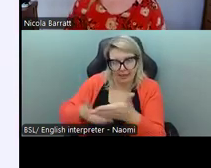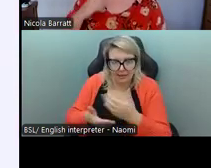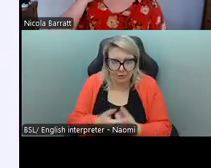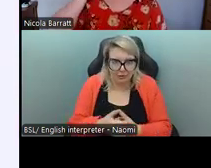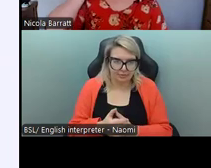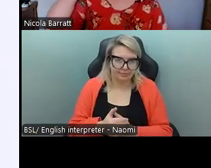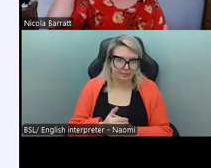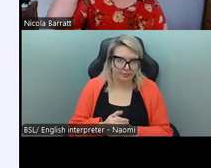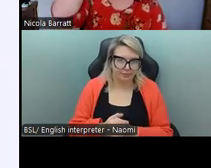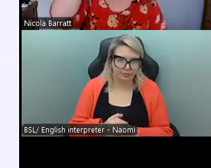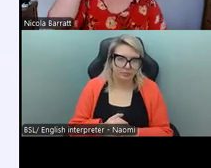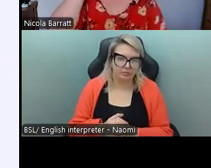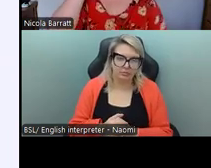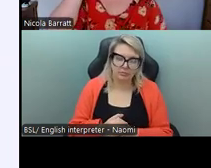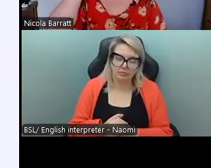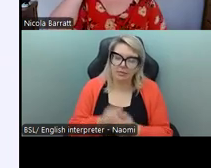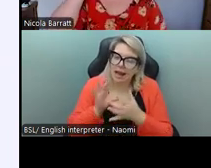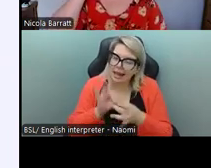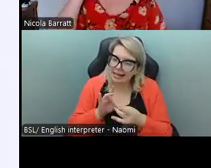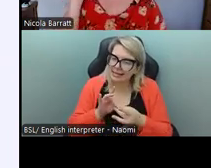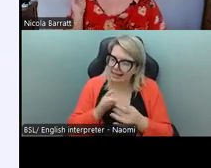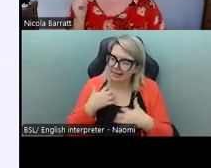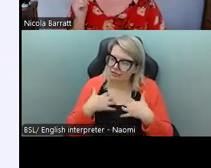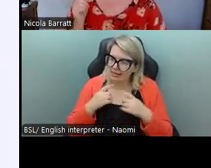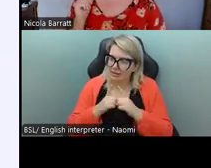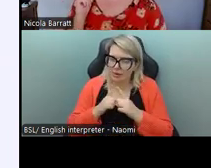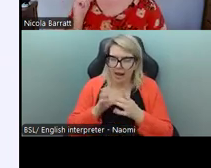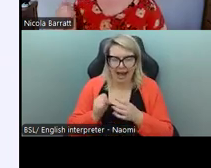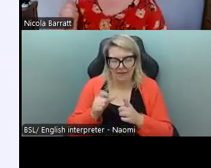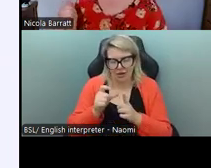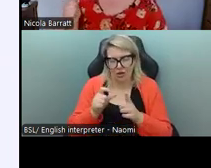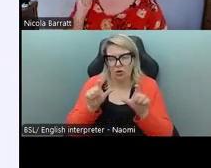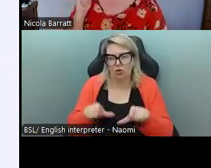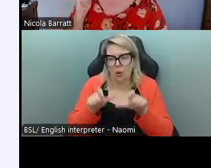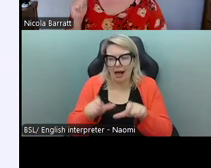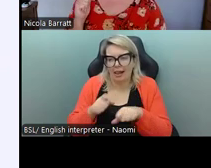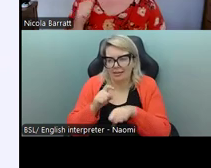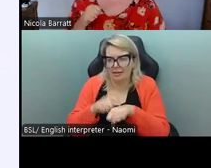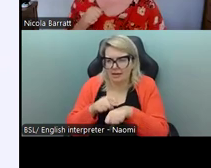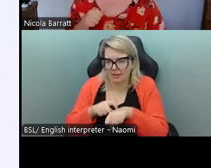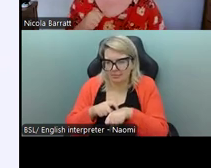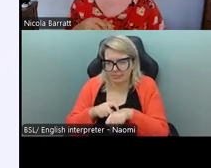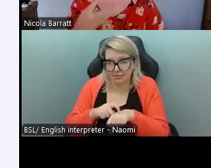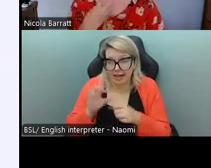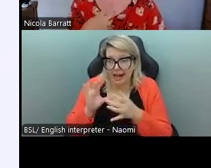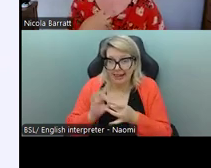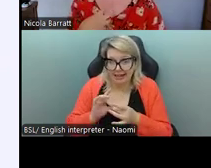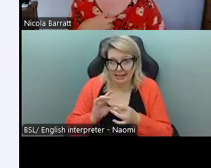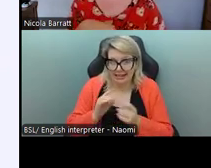Another quite unique thing about the platform is dwell time. This is a metric that LinkedIn uses internally.